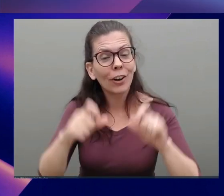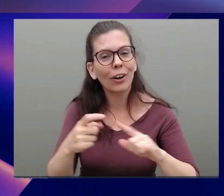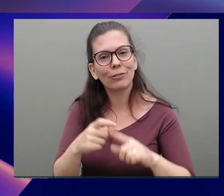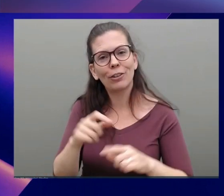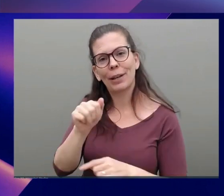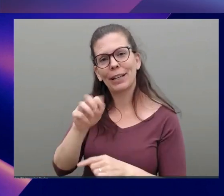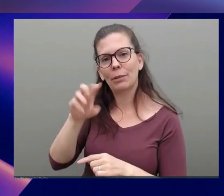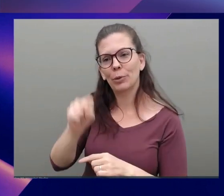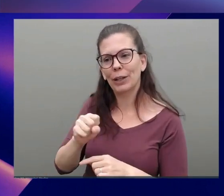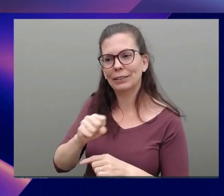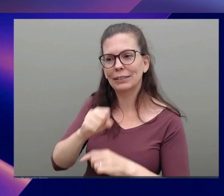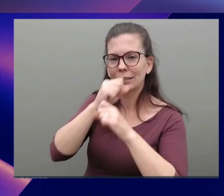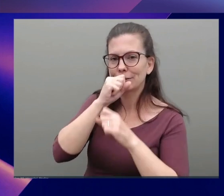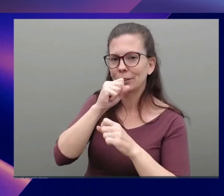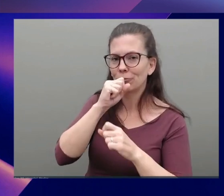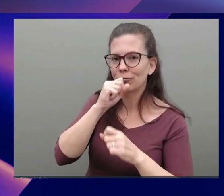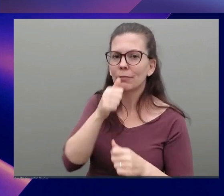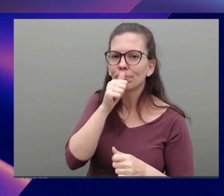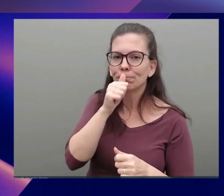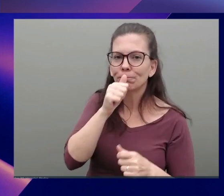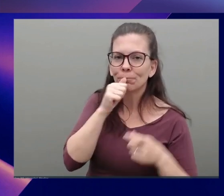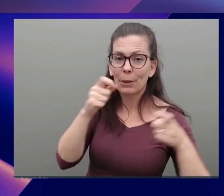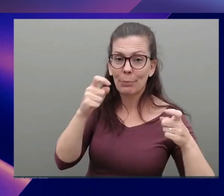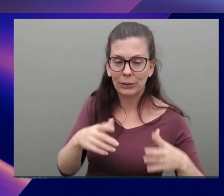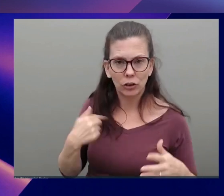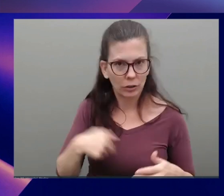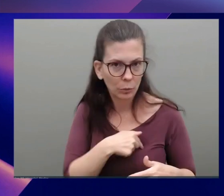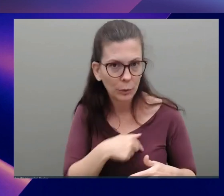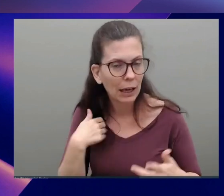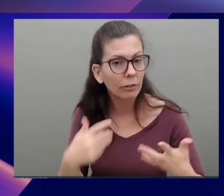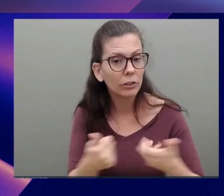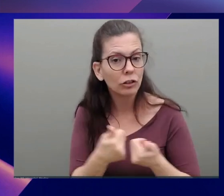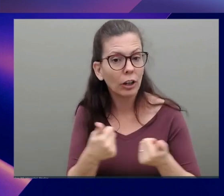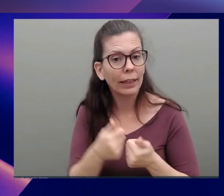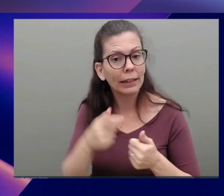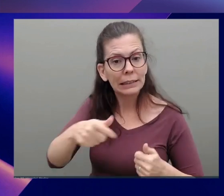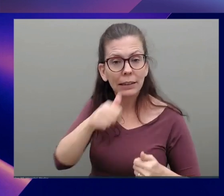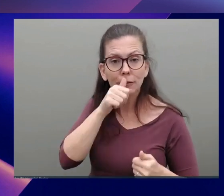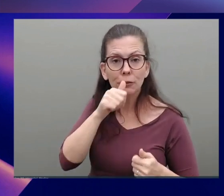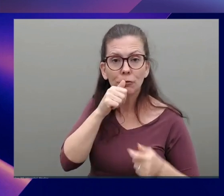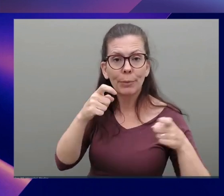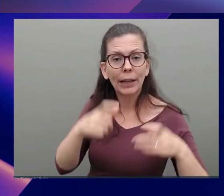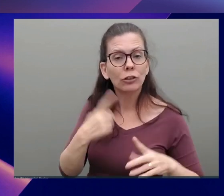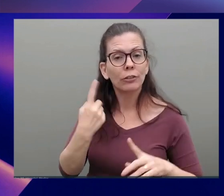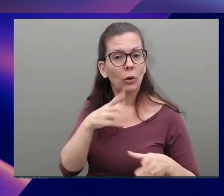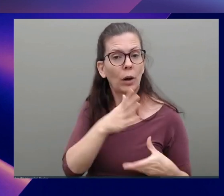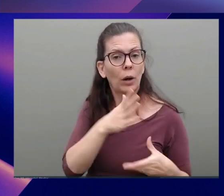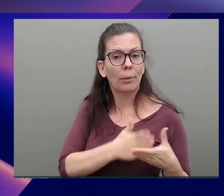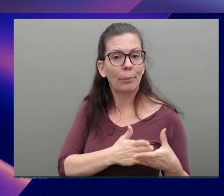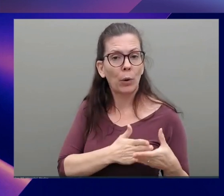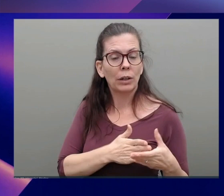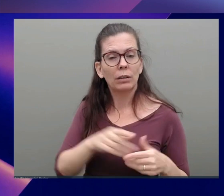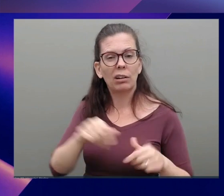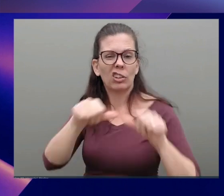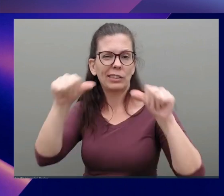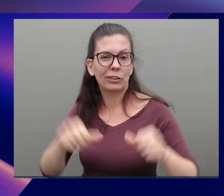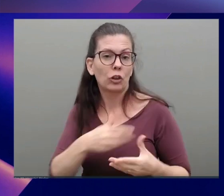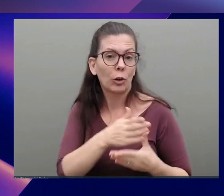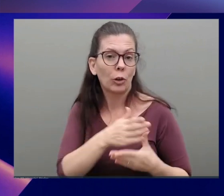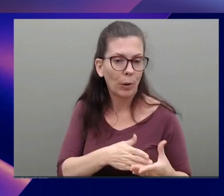So whenever we are doing a challenge that needs AWS Secrets Manager as a component, as an architectural component, we can drag and drop that card